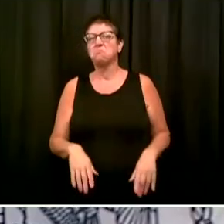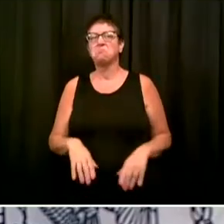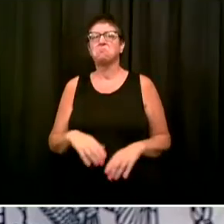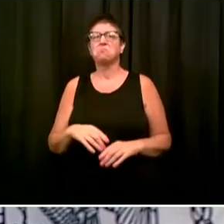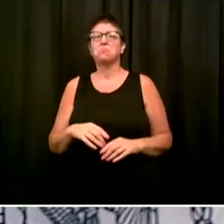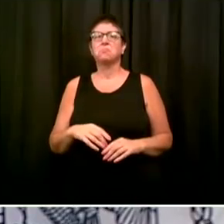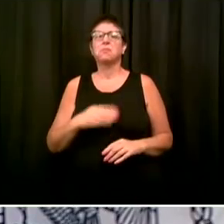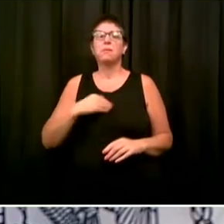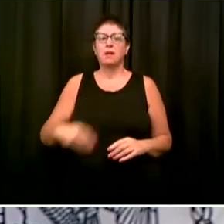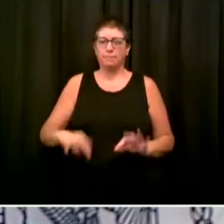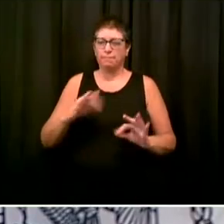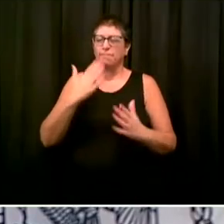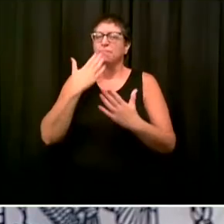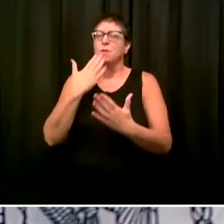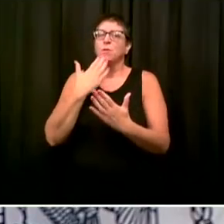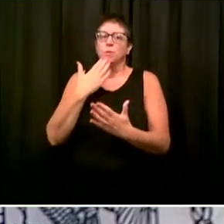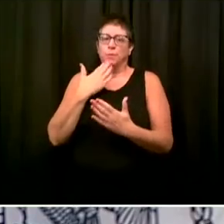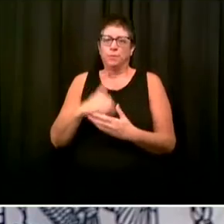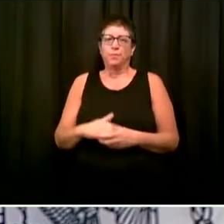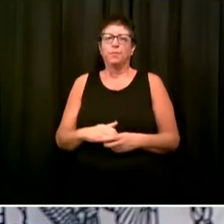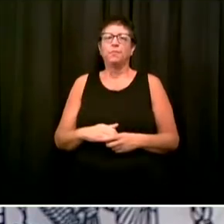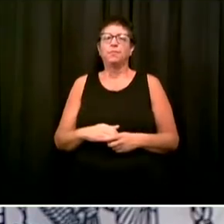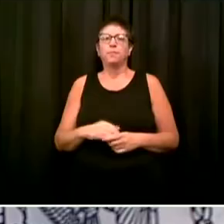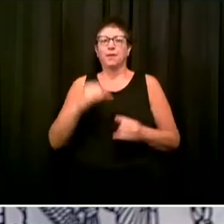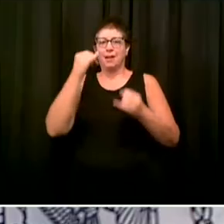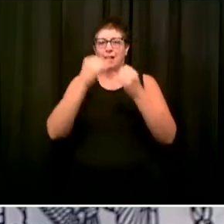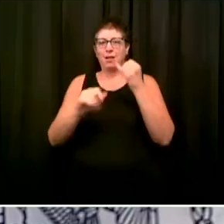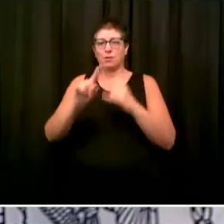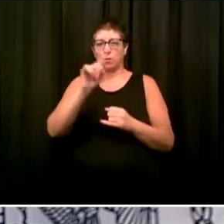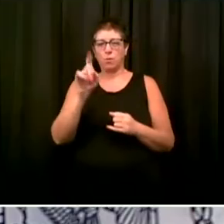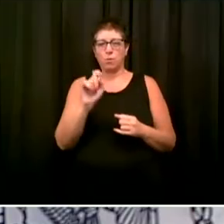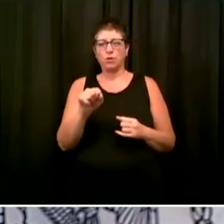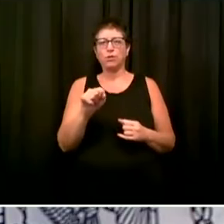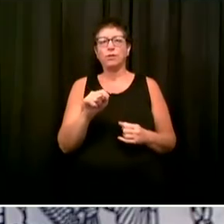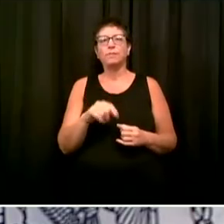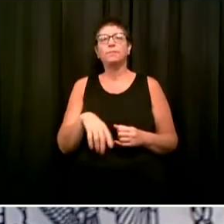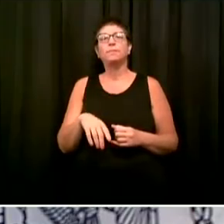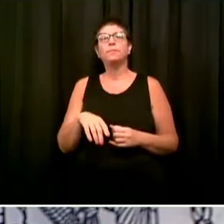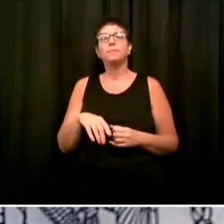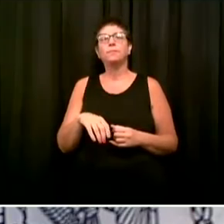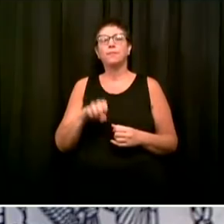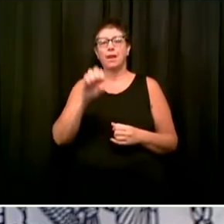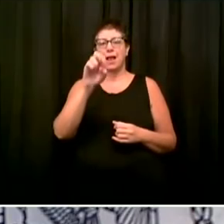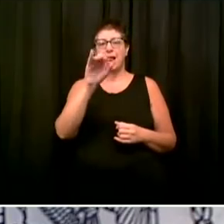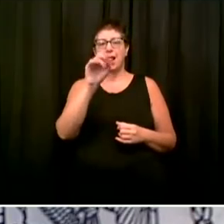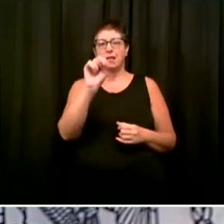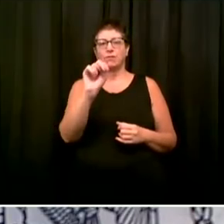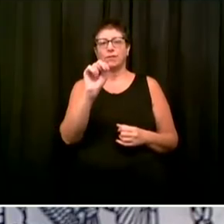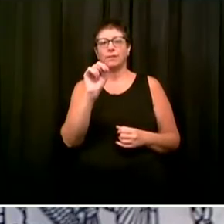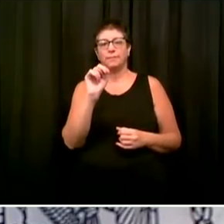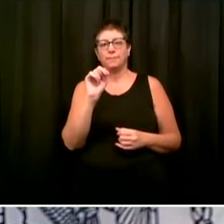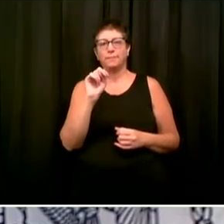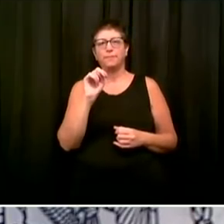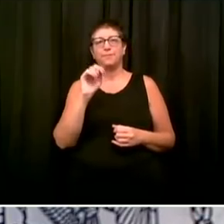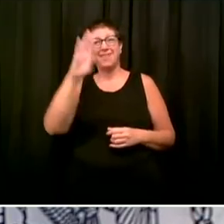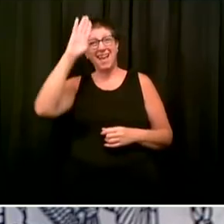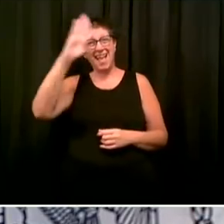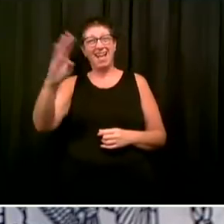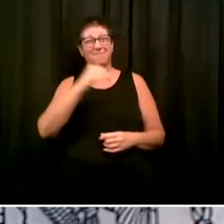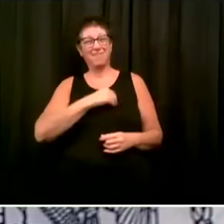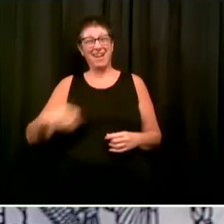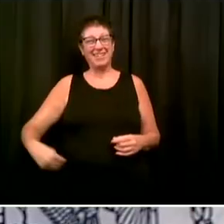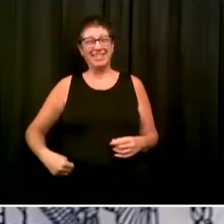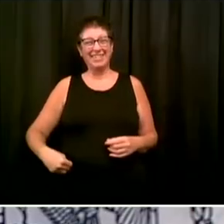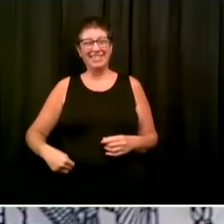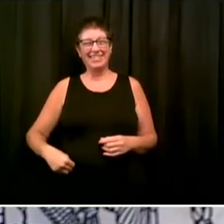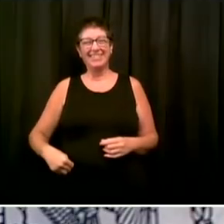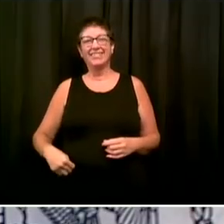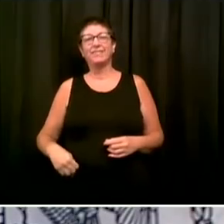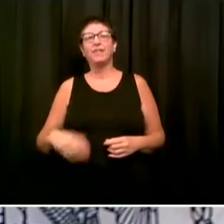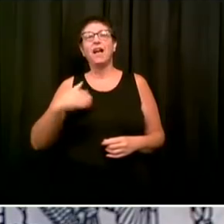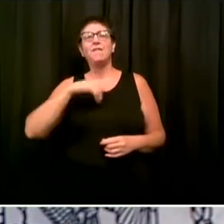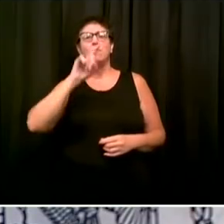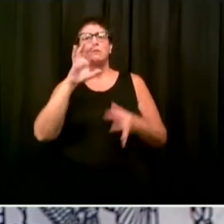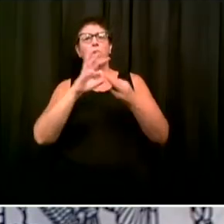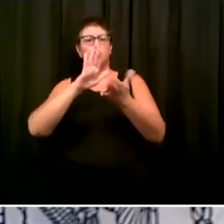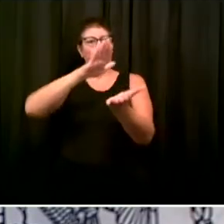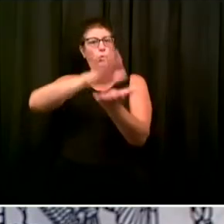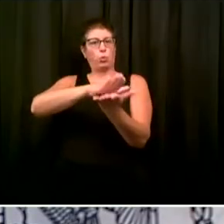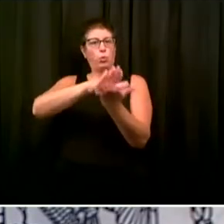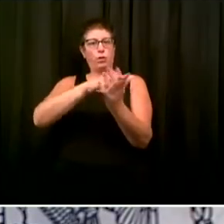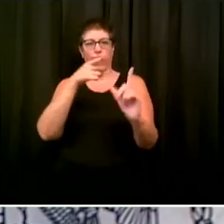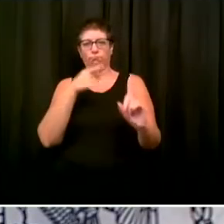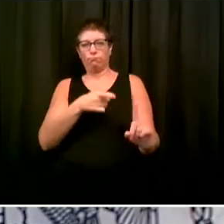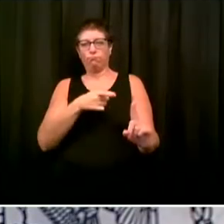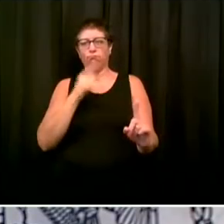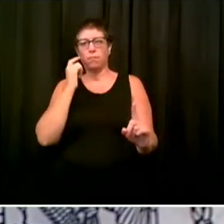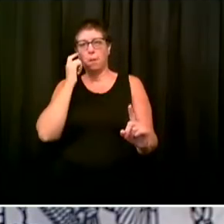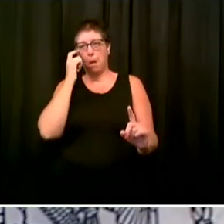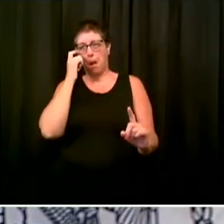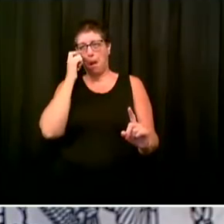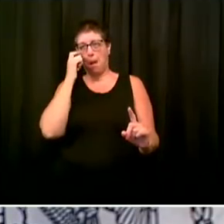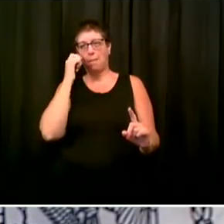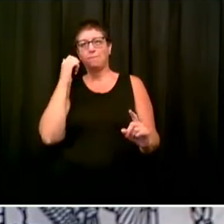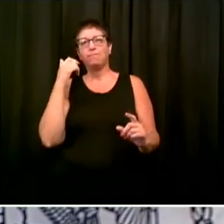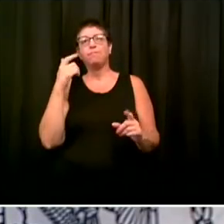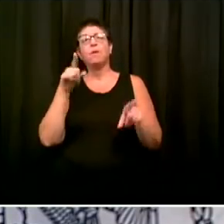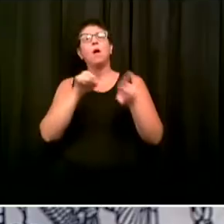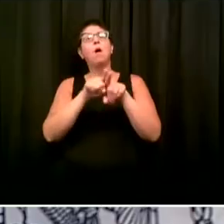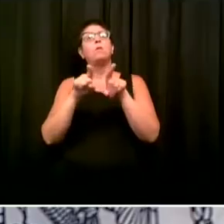WE CAN GET YOU HTE INFORMATION.